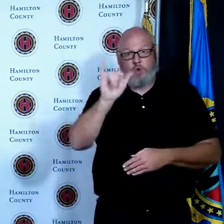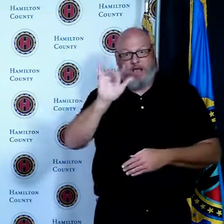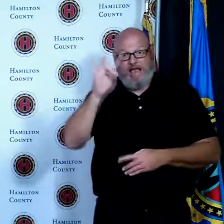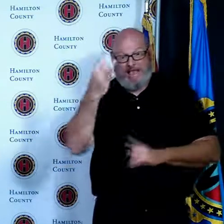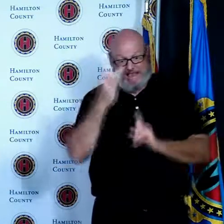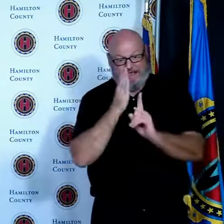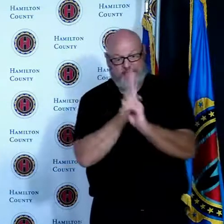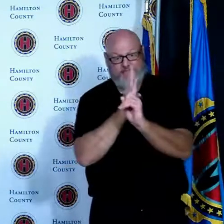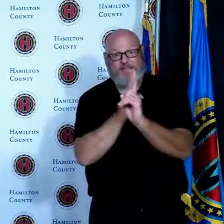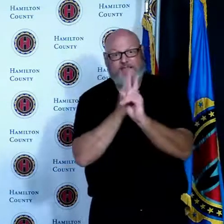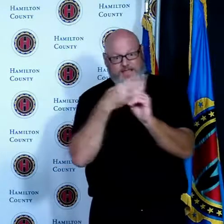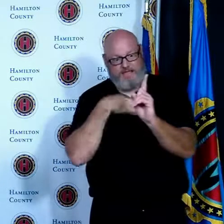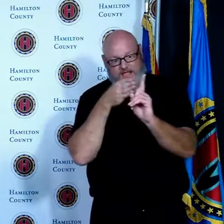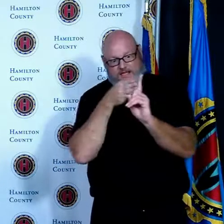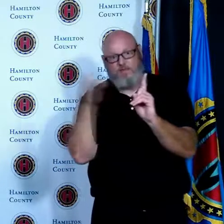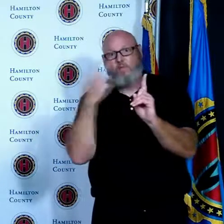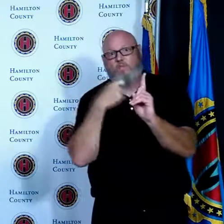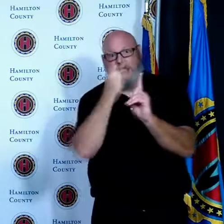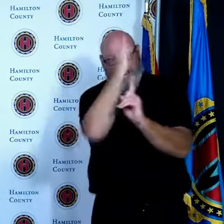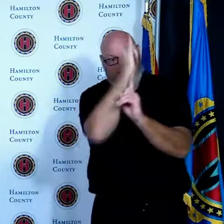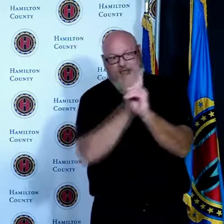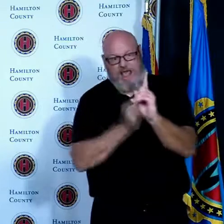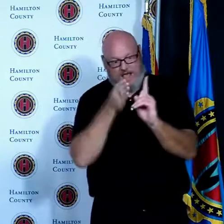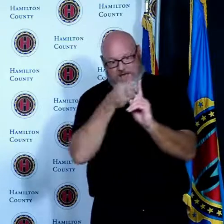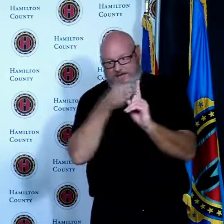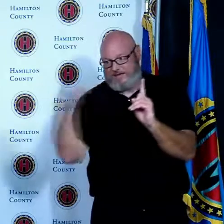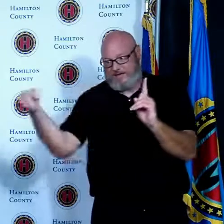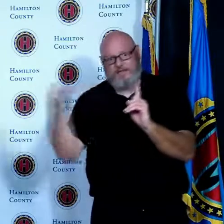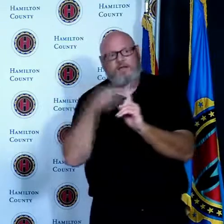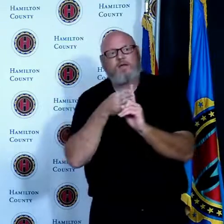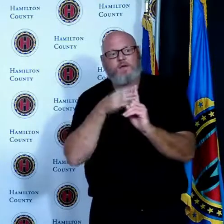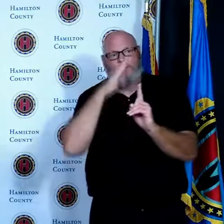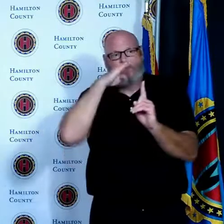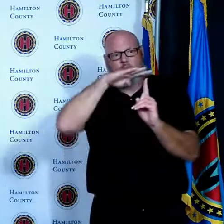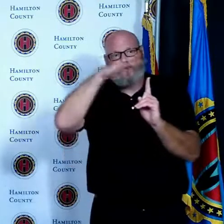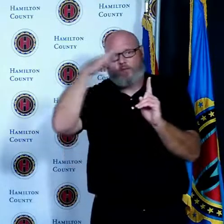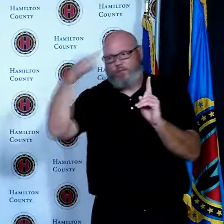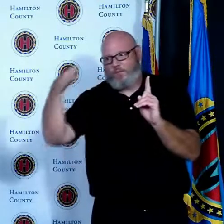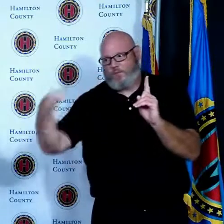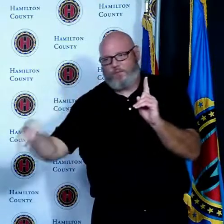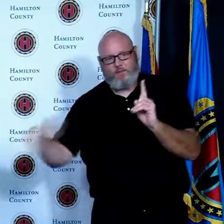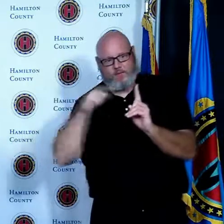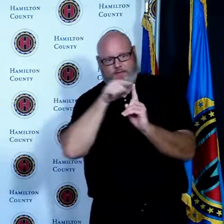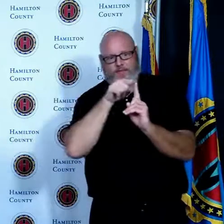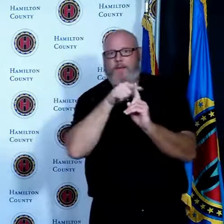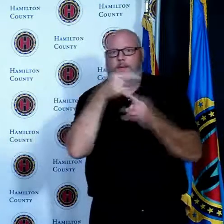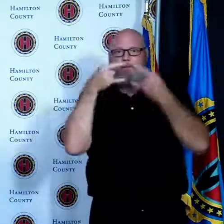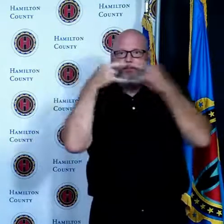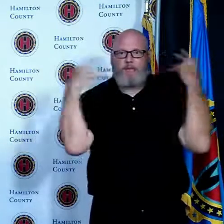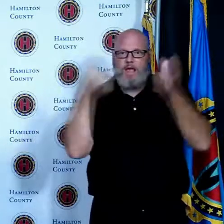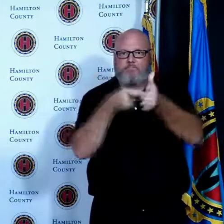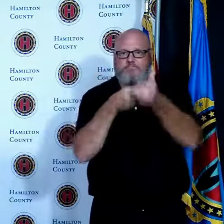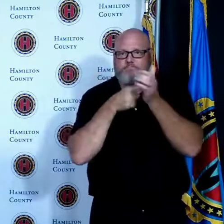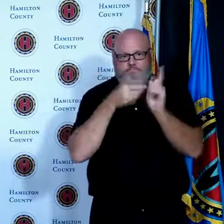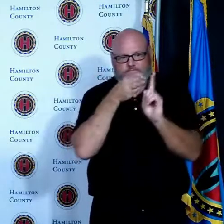have seen a decline in those number of cases so to everyone who's been wearing your mask I really appreciate it and this is